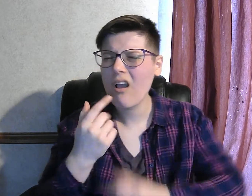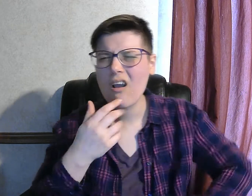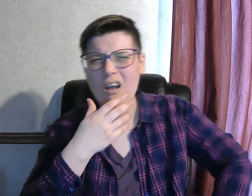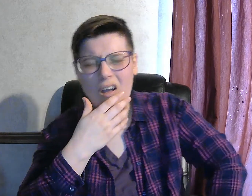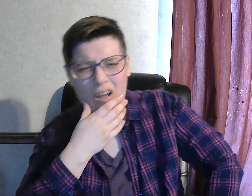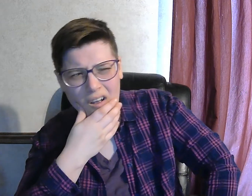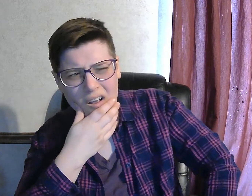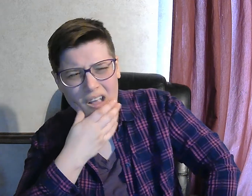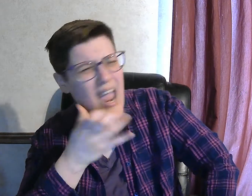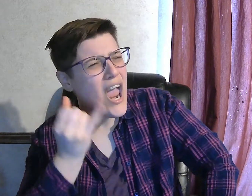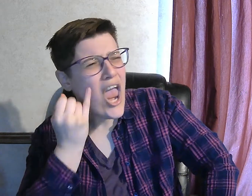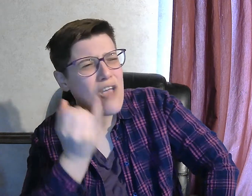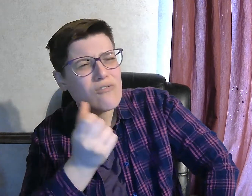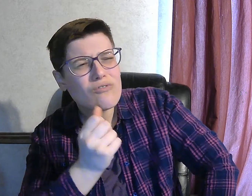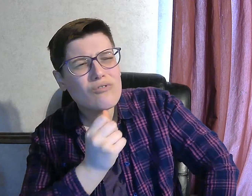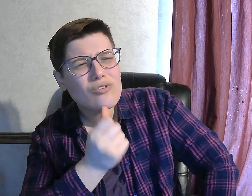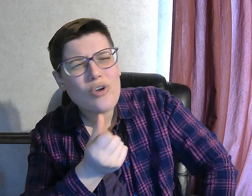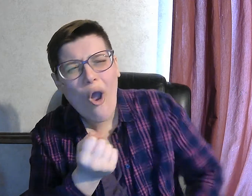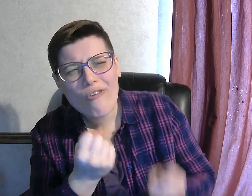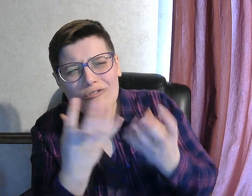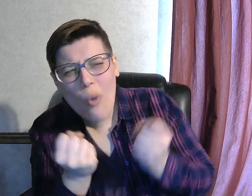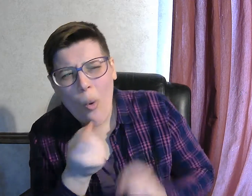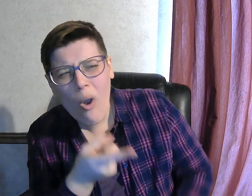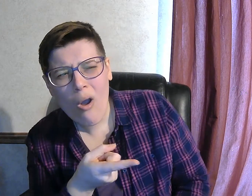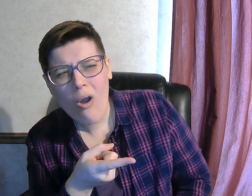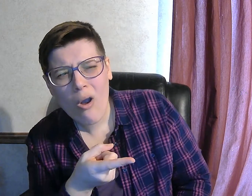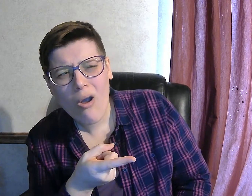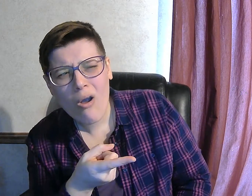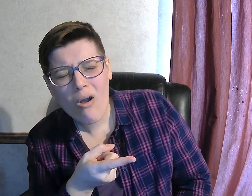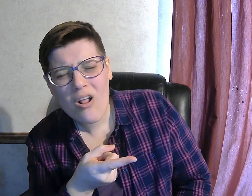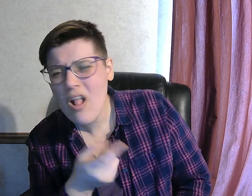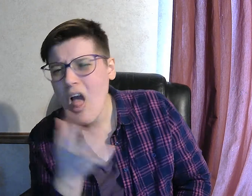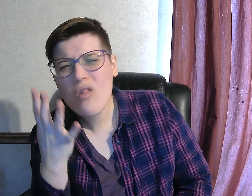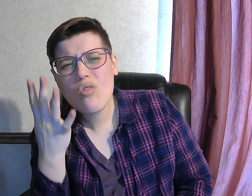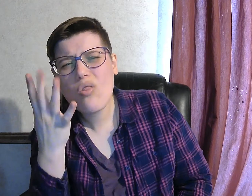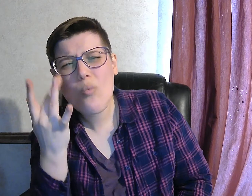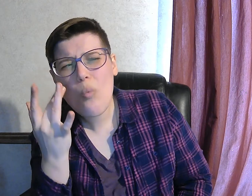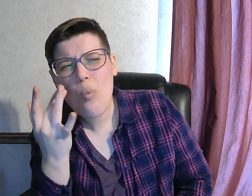[Chuckles.] I know you're probably wondering, "If you're not fluent...